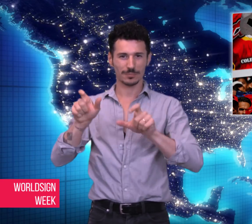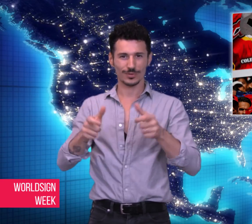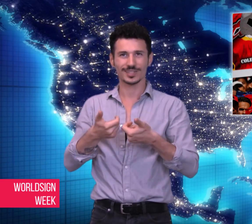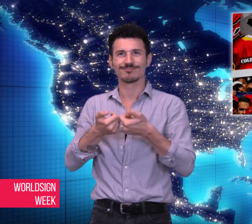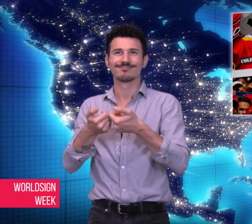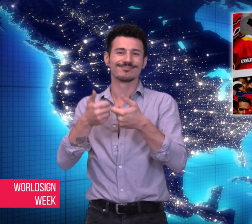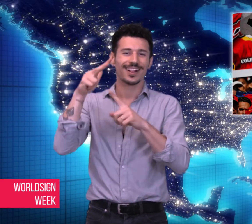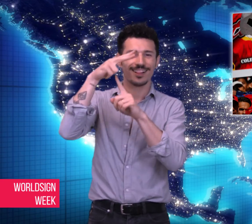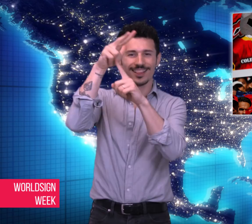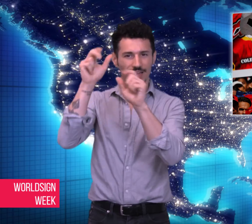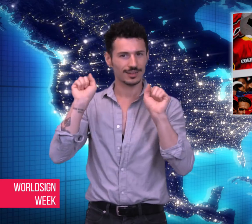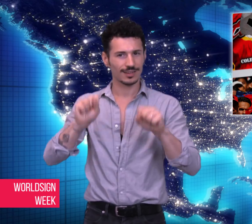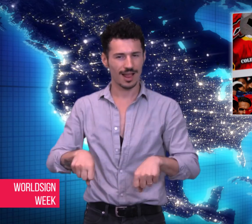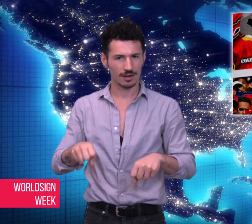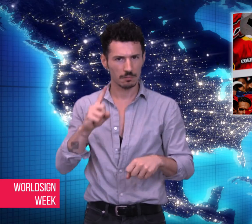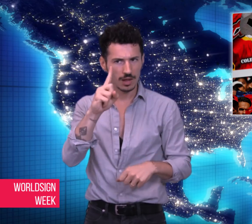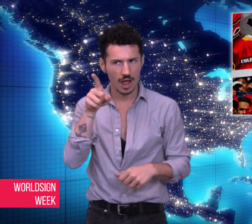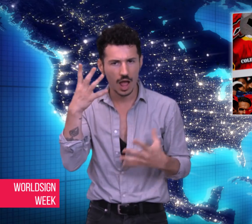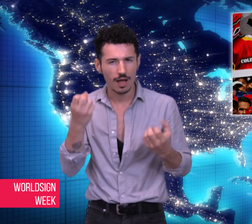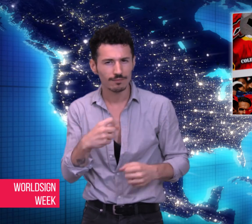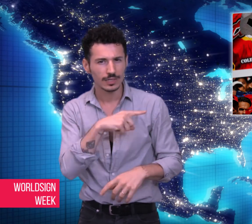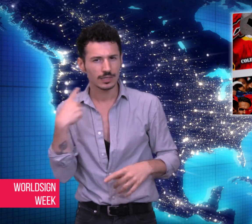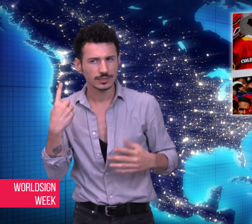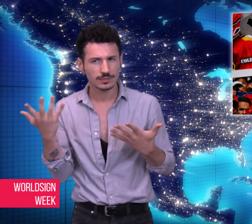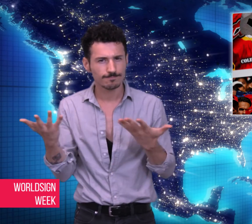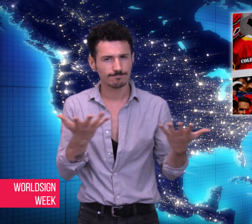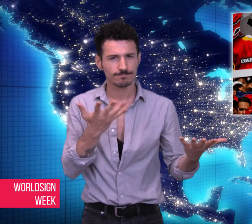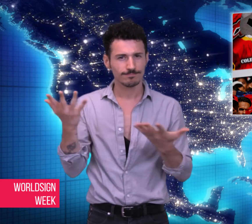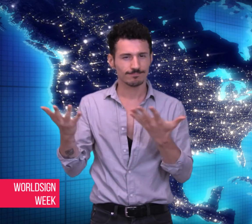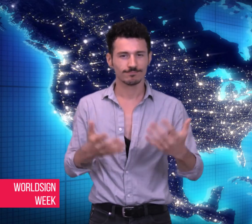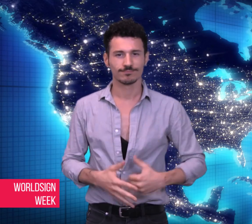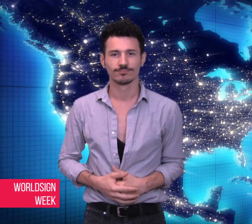readily available to public.